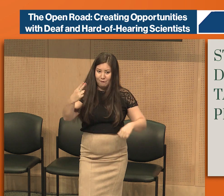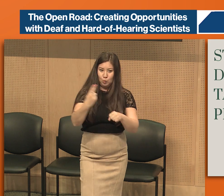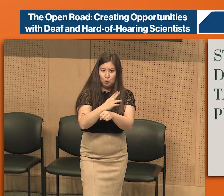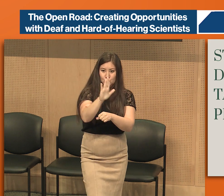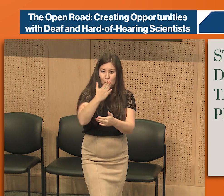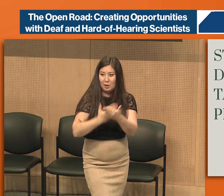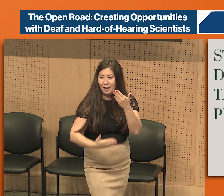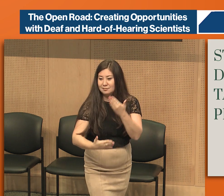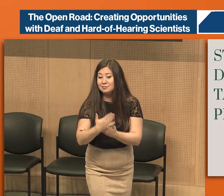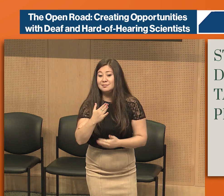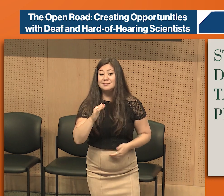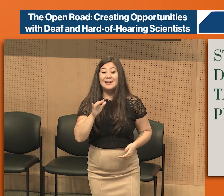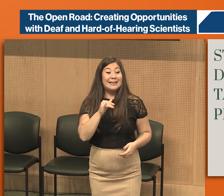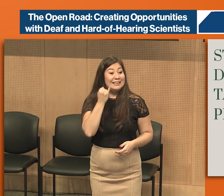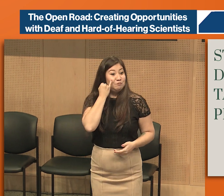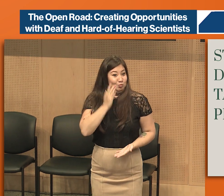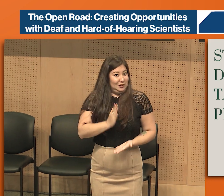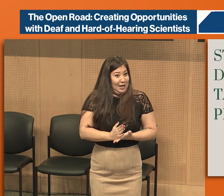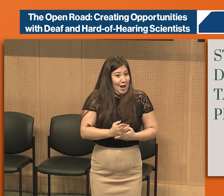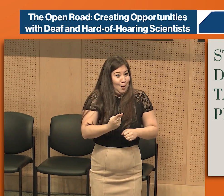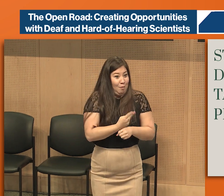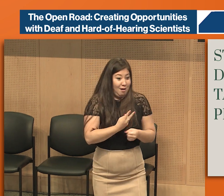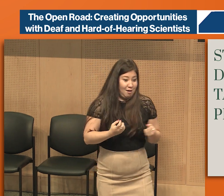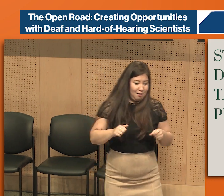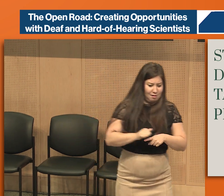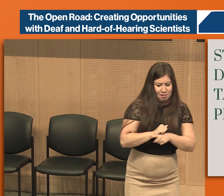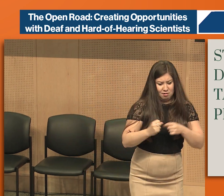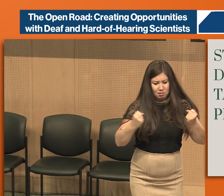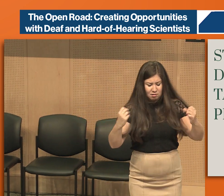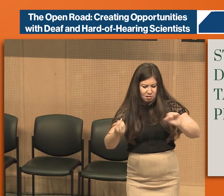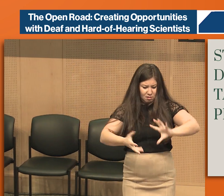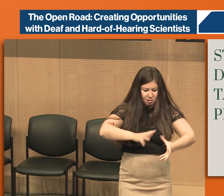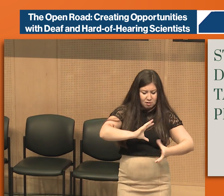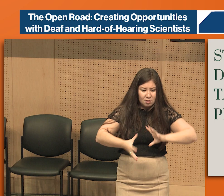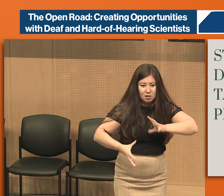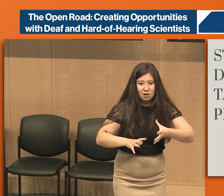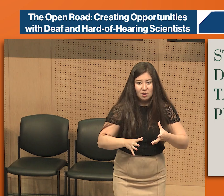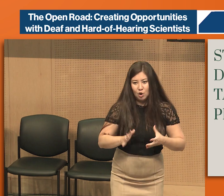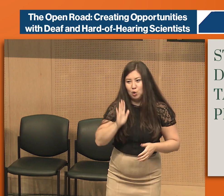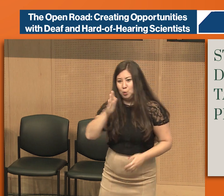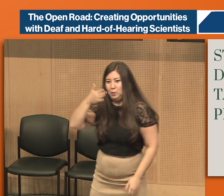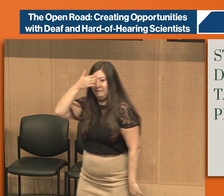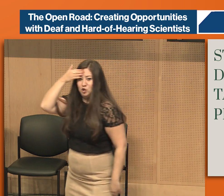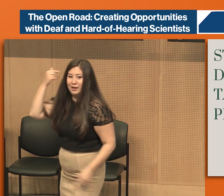You have to use your hands and see what feels right and what looks right. You have to play with the language.